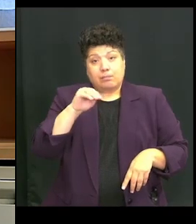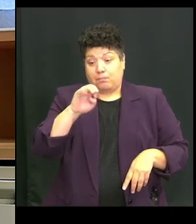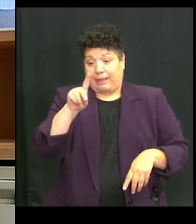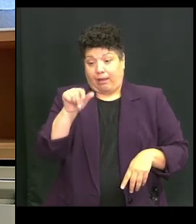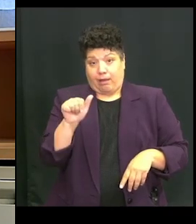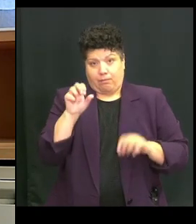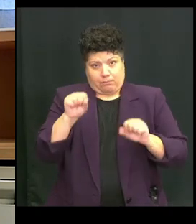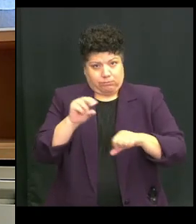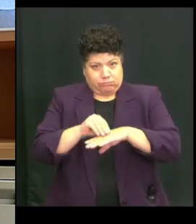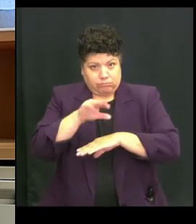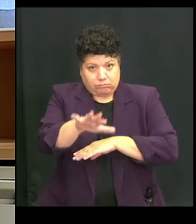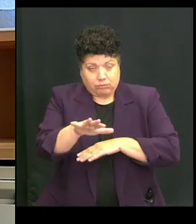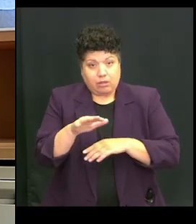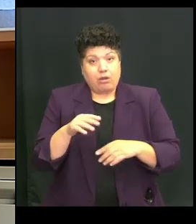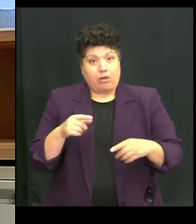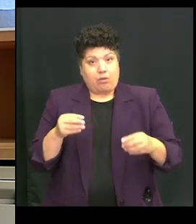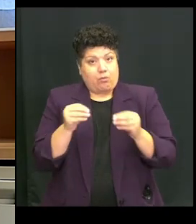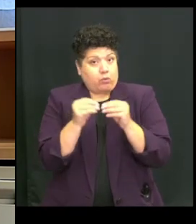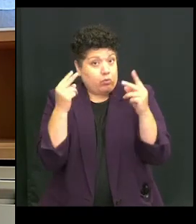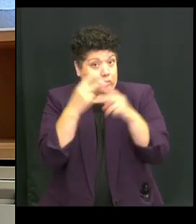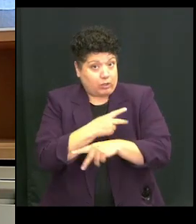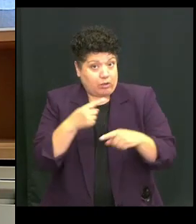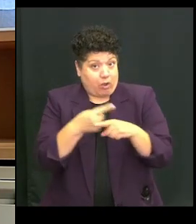though it isn't a cause of polarization per se.